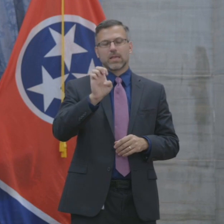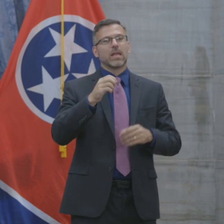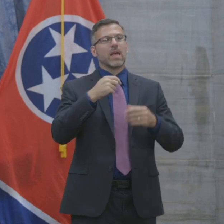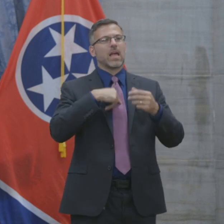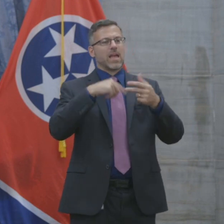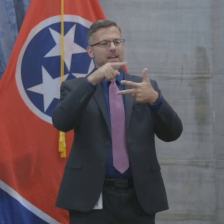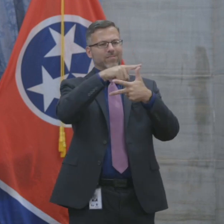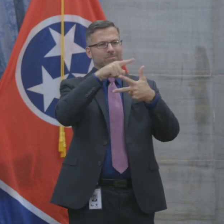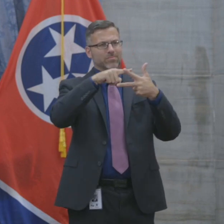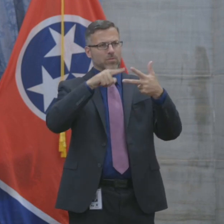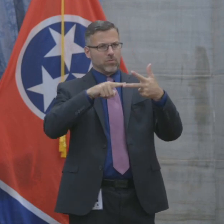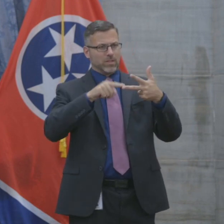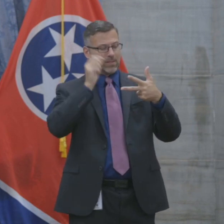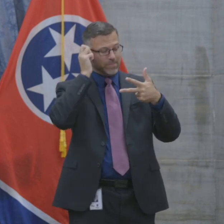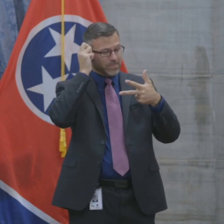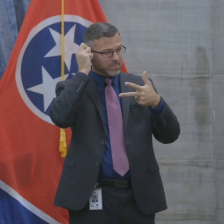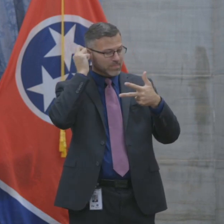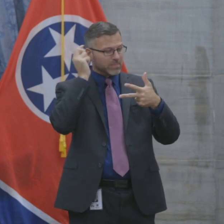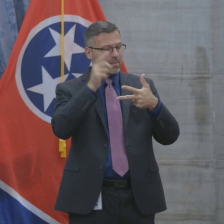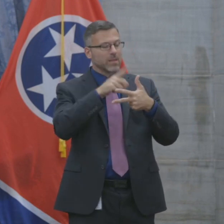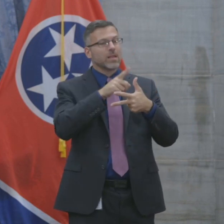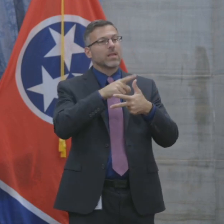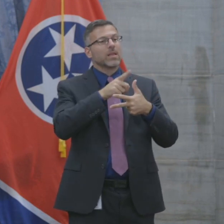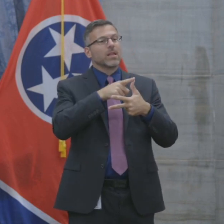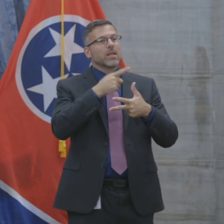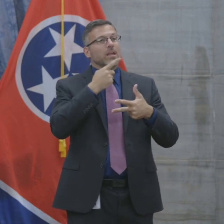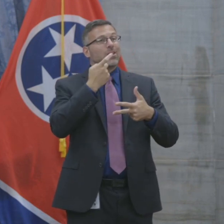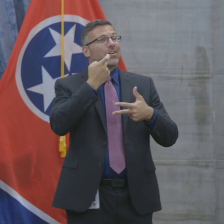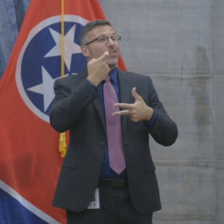important to the bottom line in our state. Tens of millions of